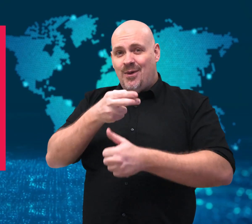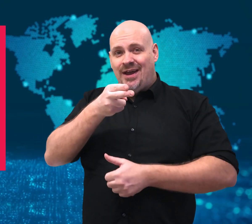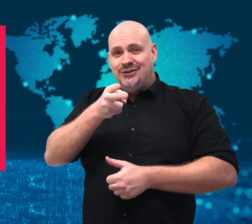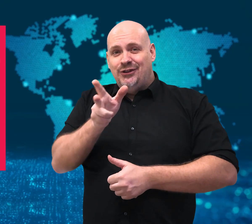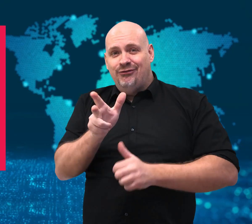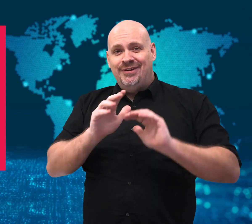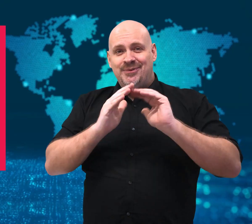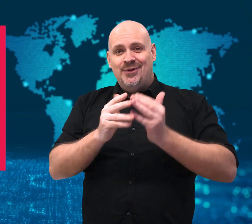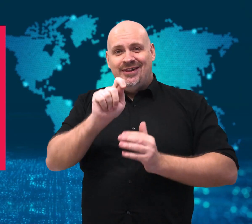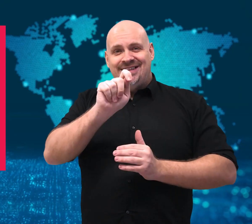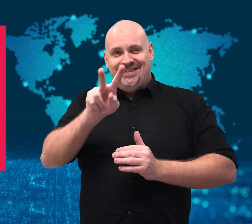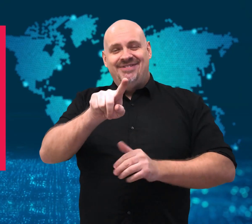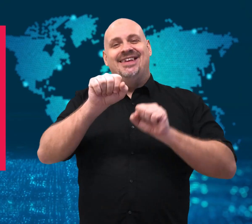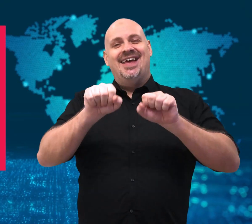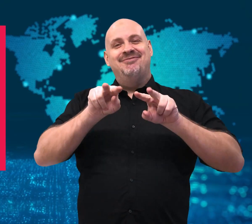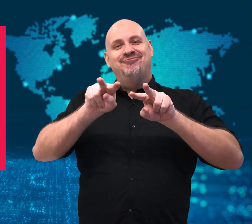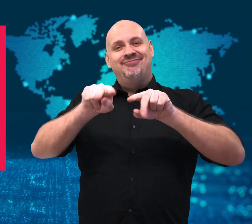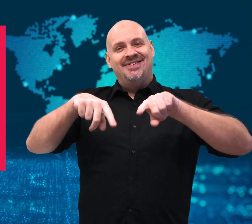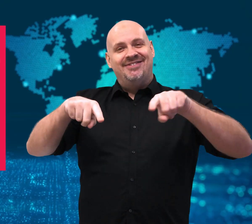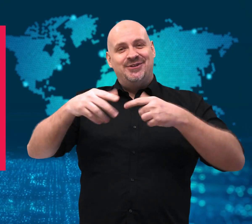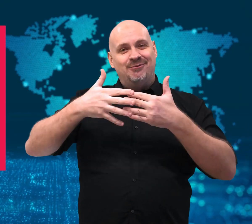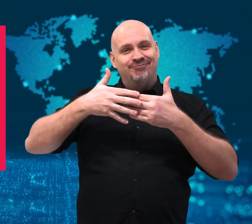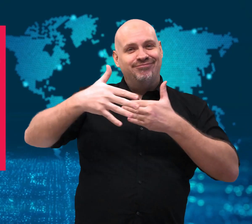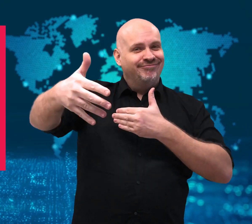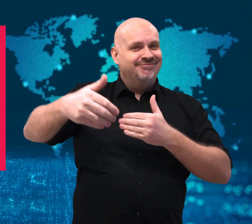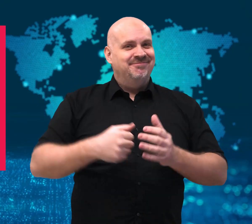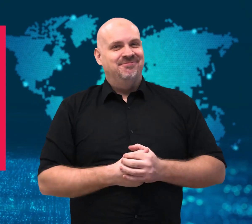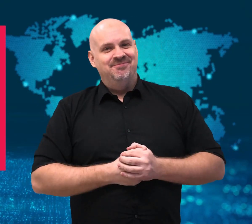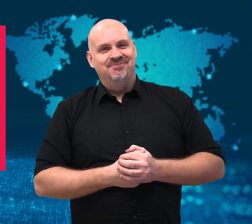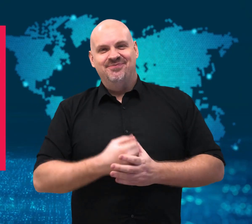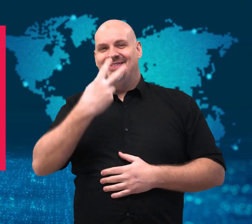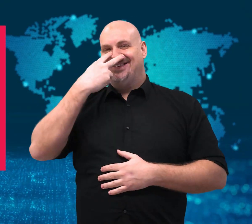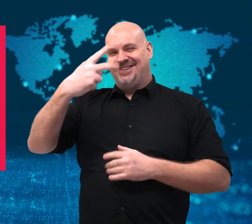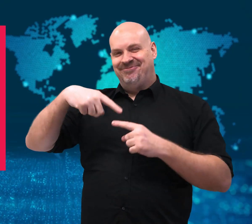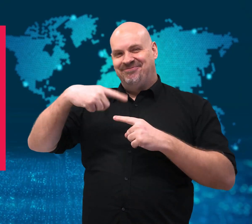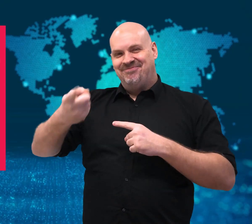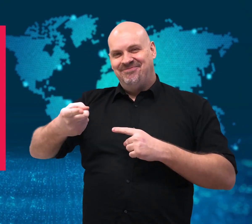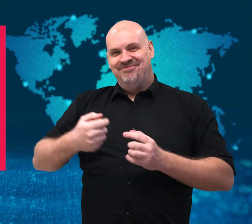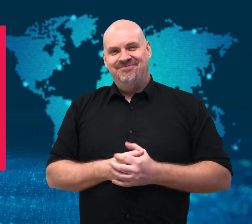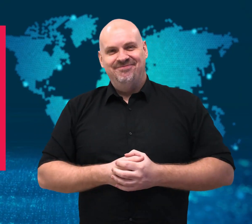and follow H3 World TV to get new video updates! See you next time!